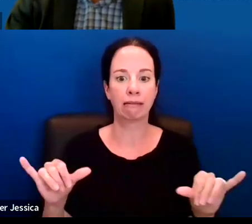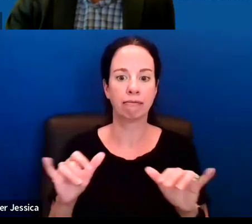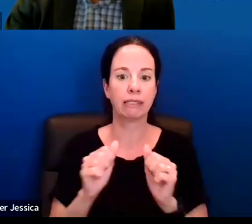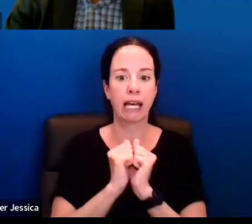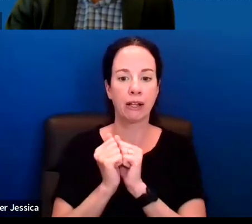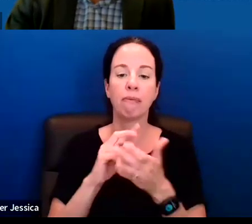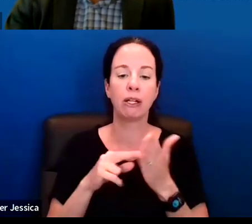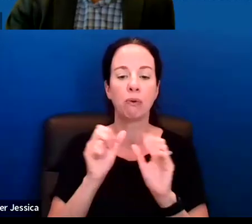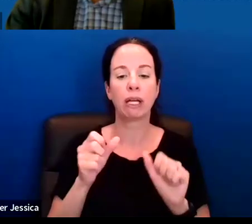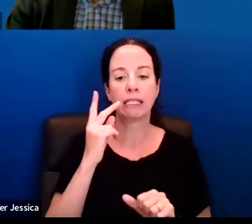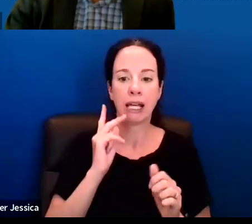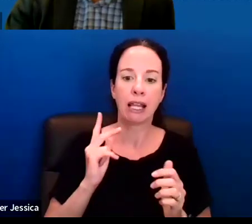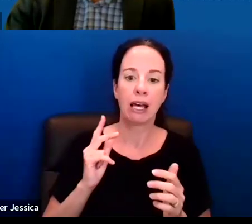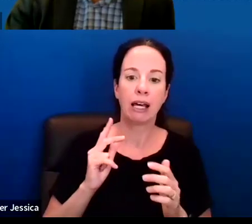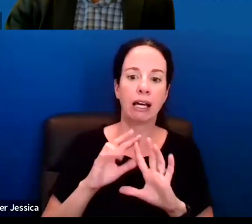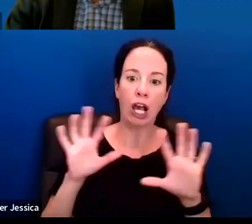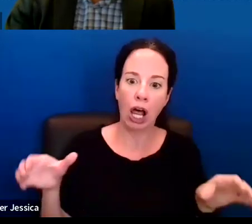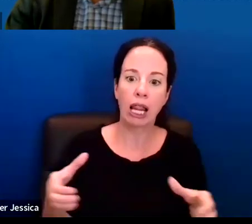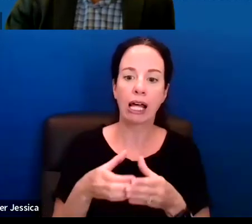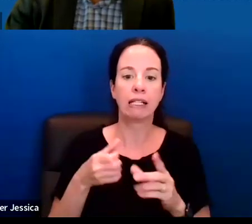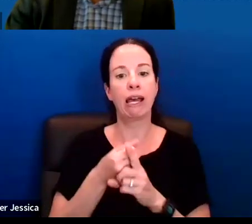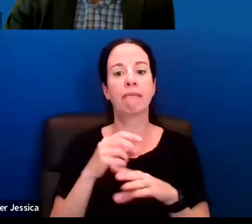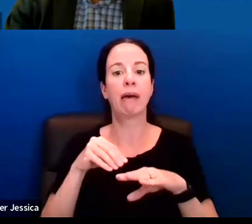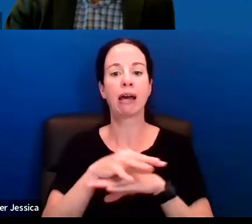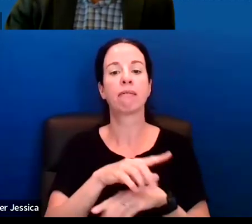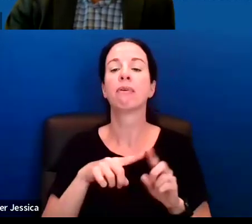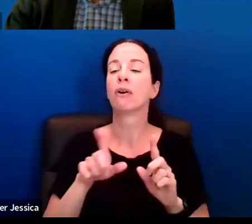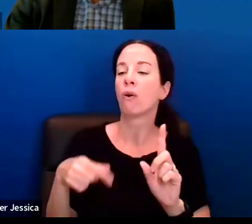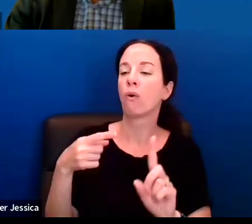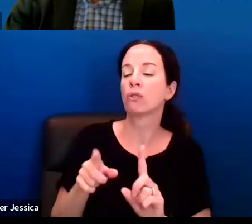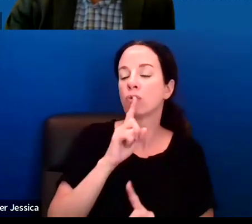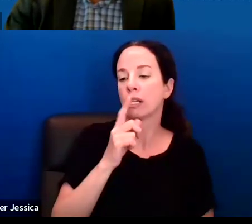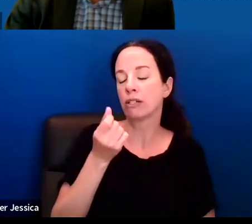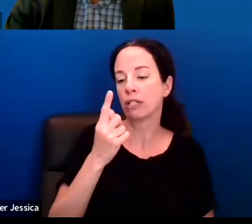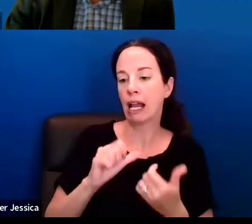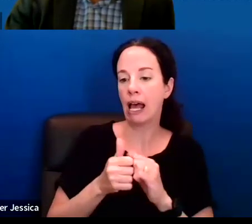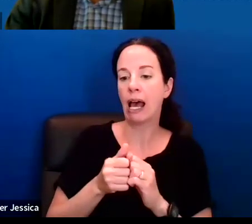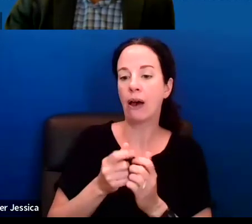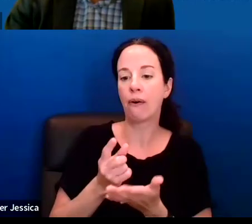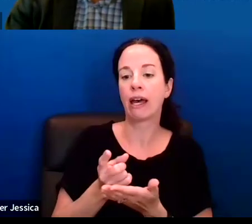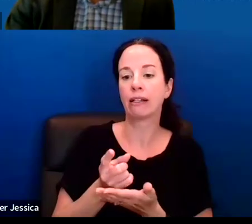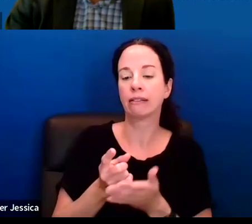impact. The goal is, again, to really understand how the needle's moving, you know, taking the data